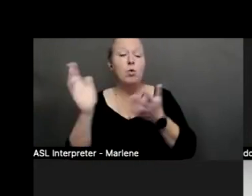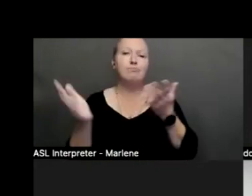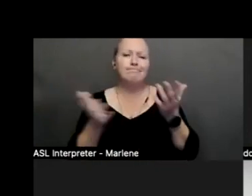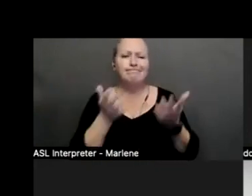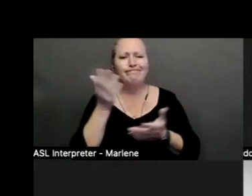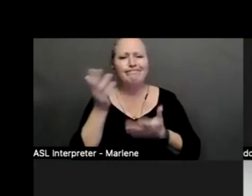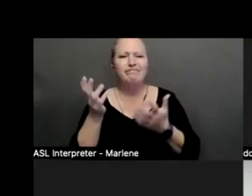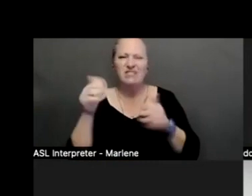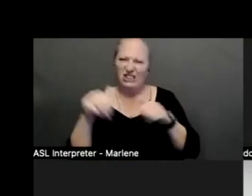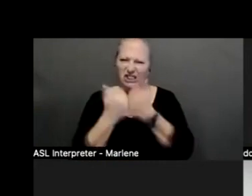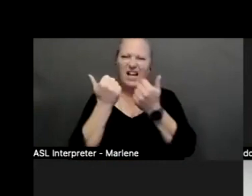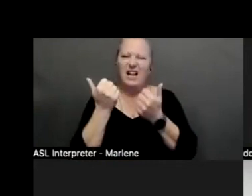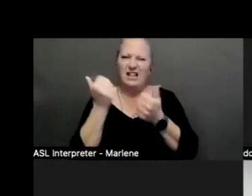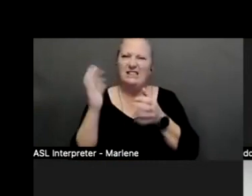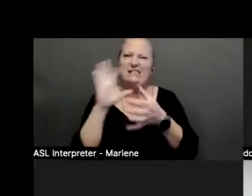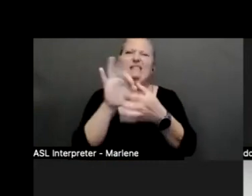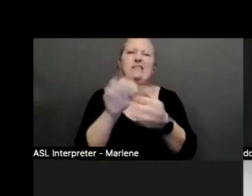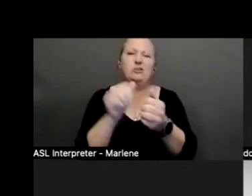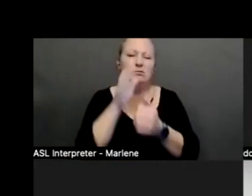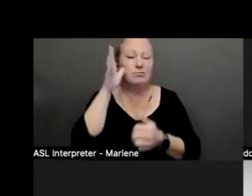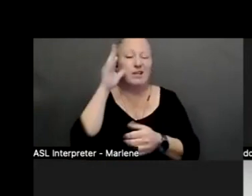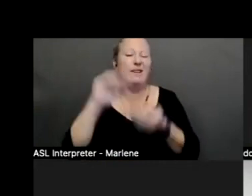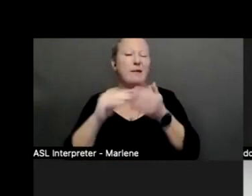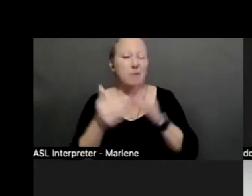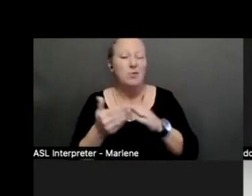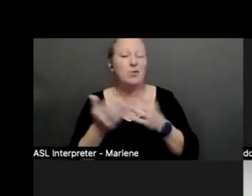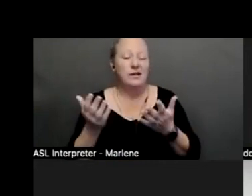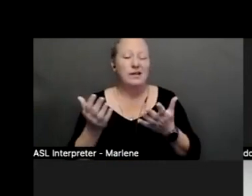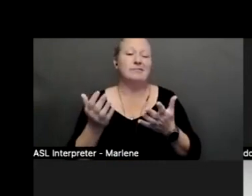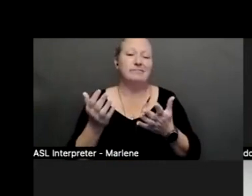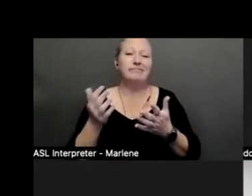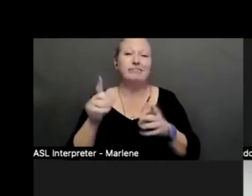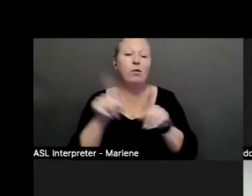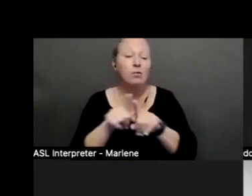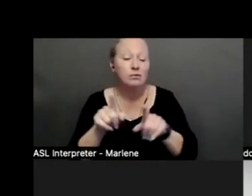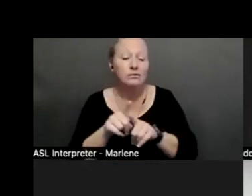been a challenge to reconnect with parents and community you know. So in addition to the device